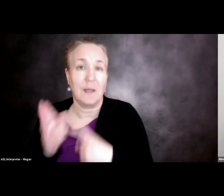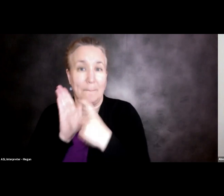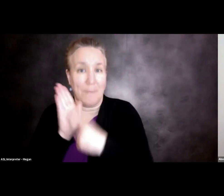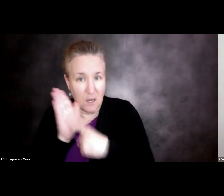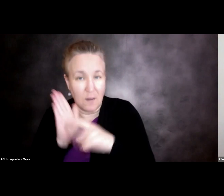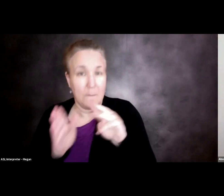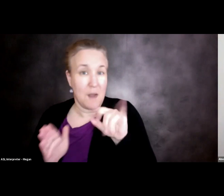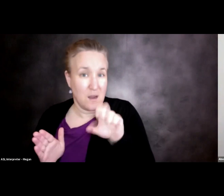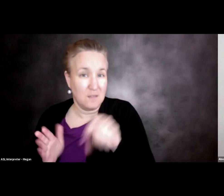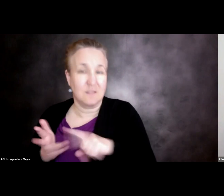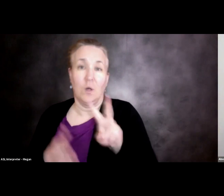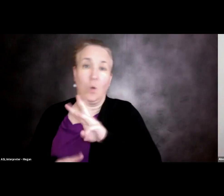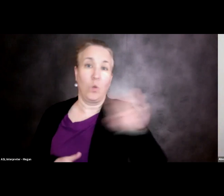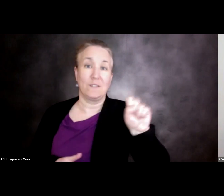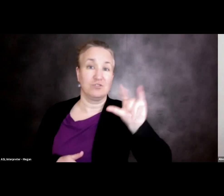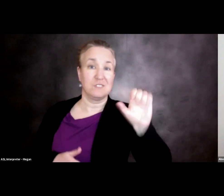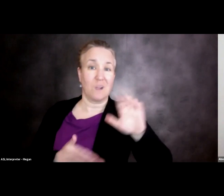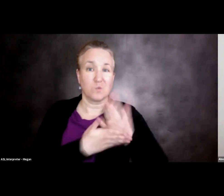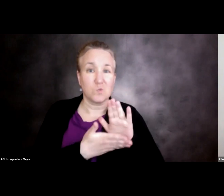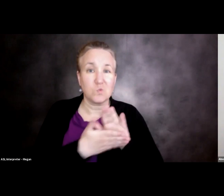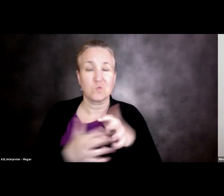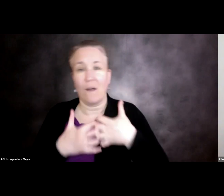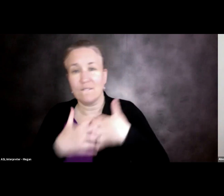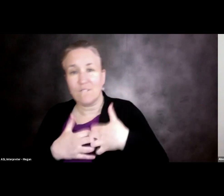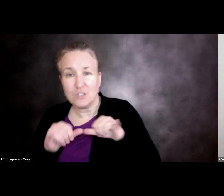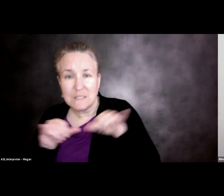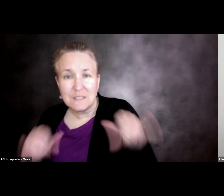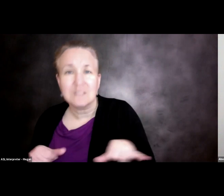Western style schools, factory systems, colonial militias.